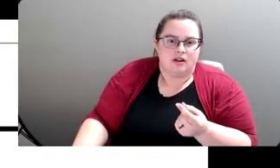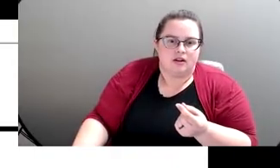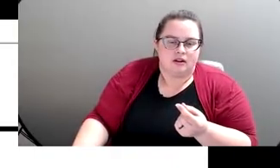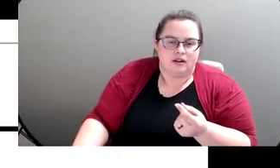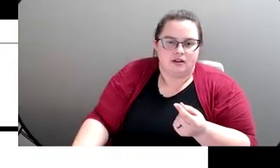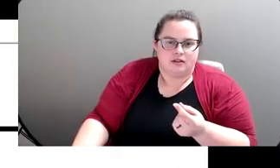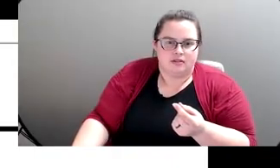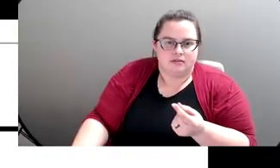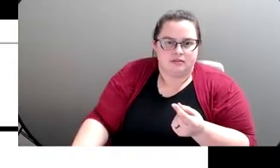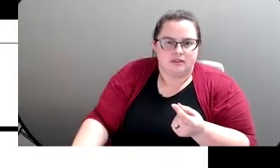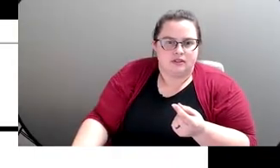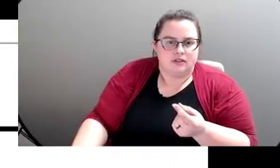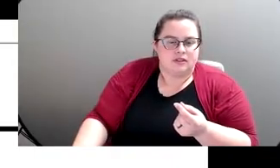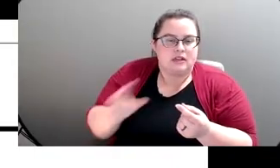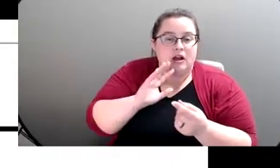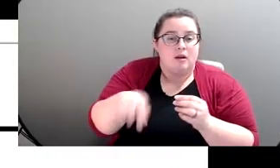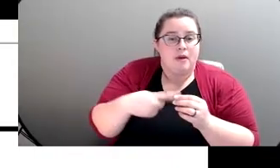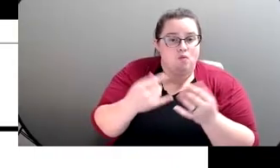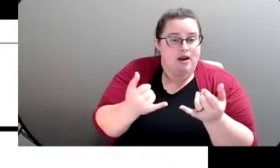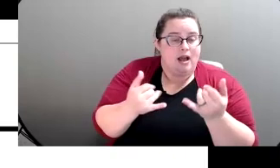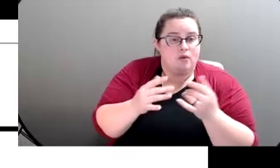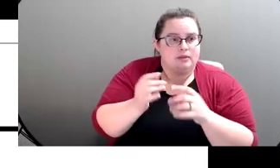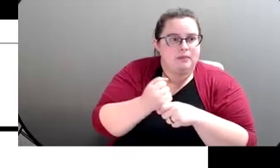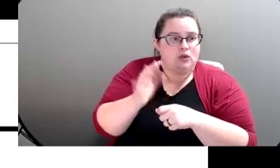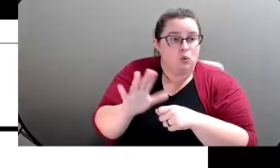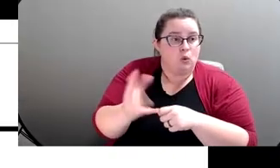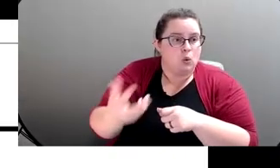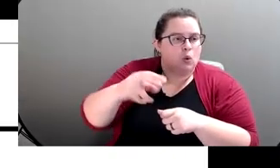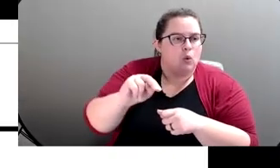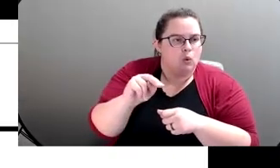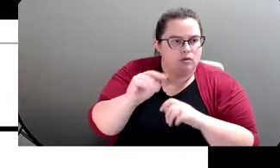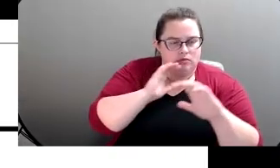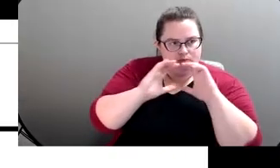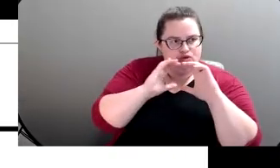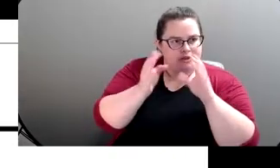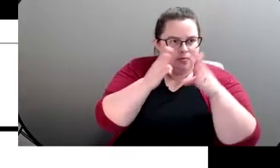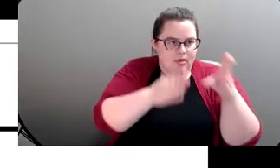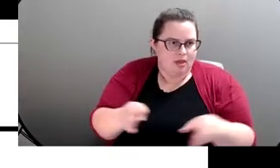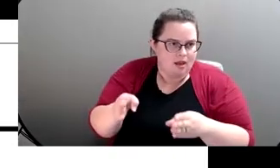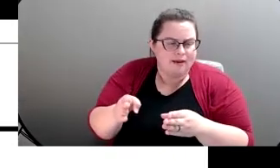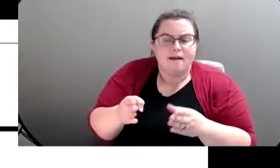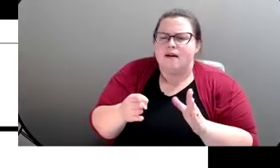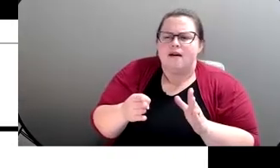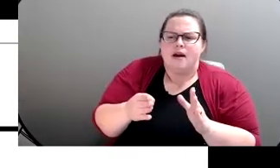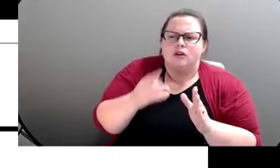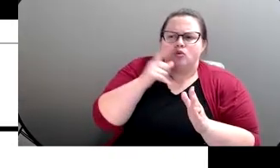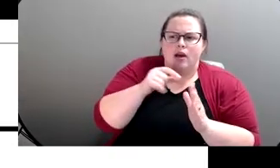is, making your own kind of communication plan, and you don't have to write, you know, every single thing right now.